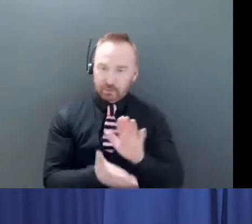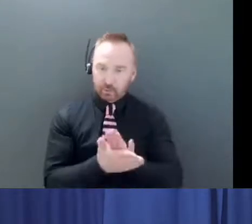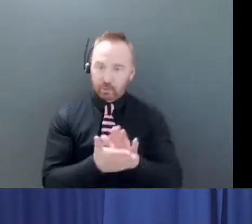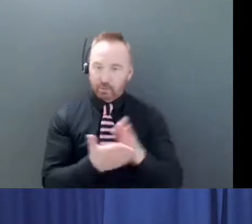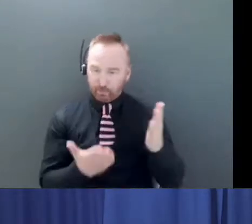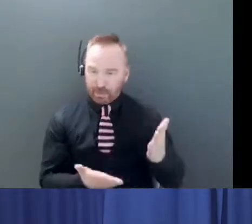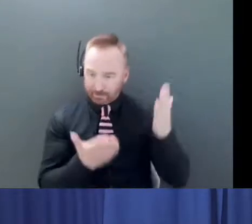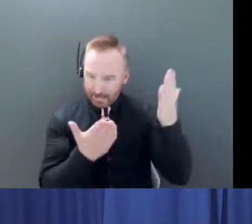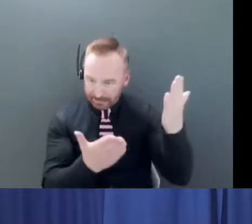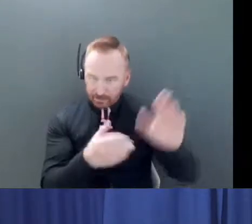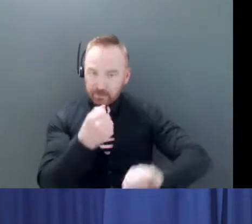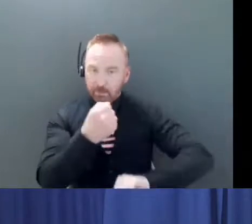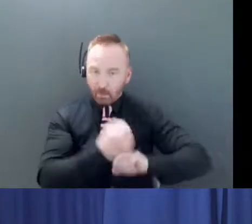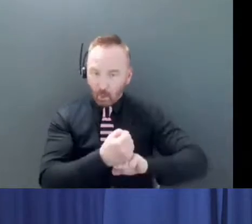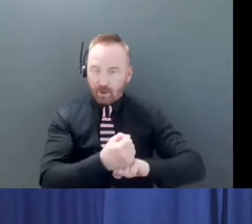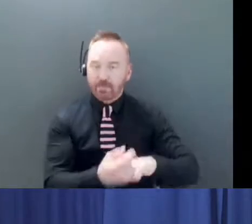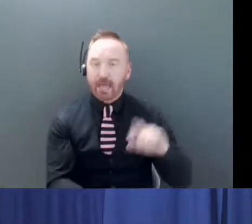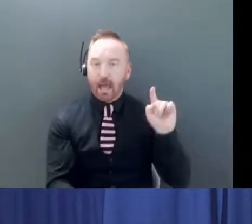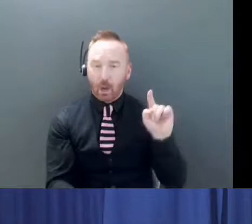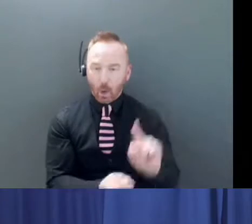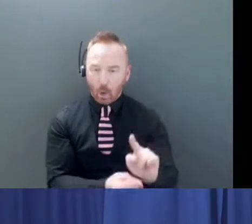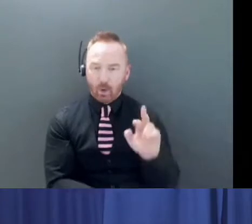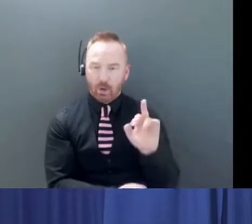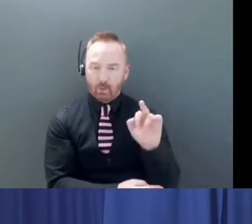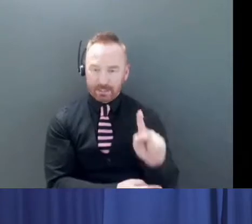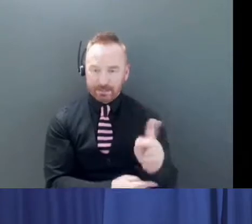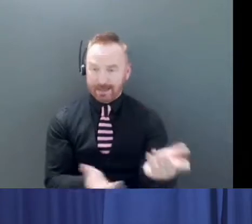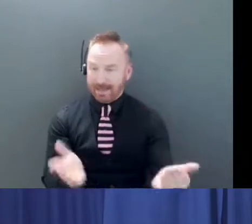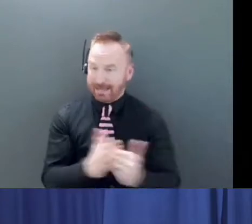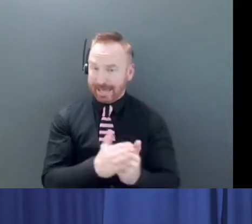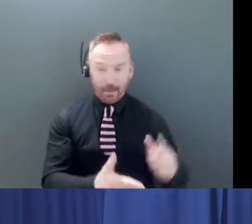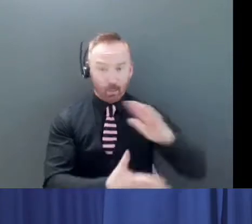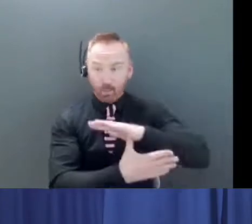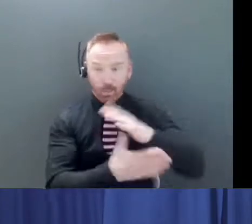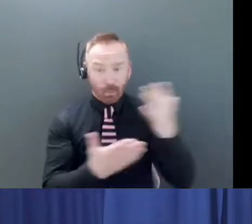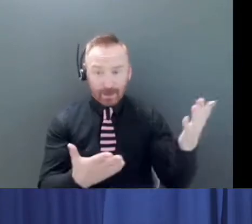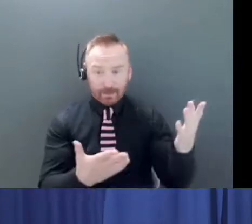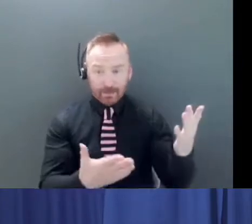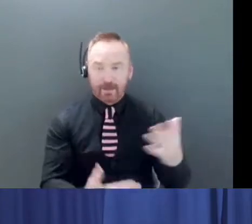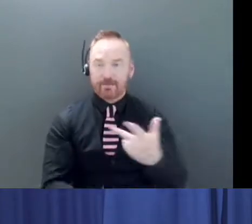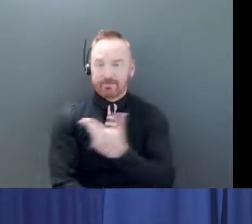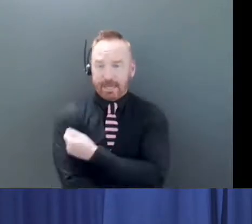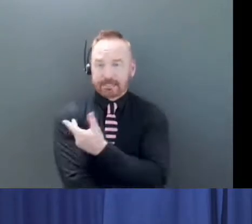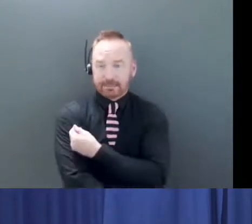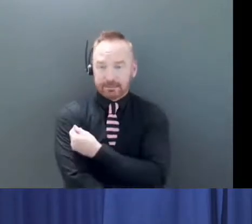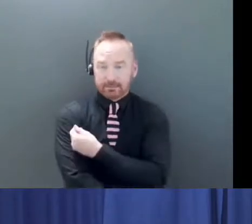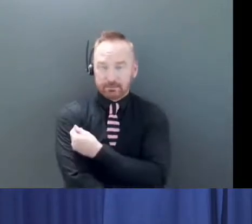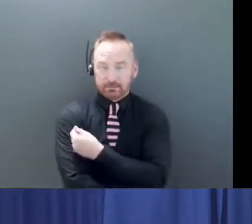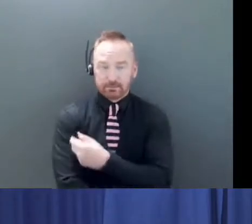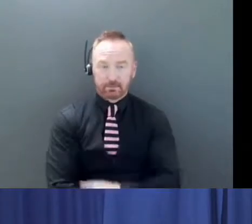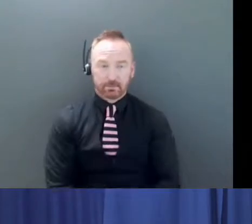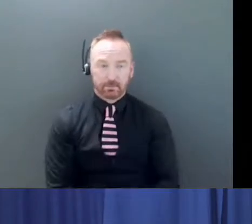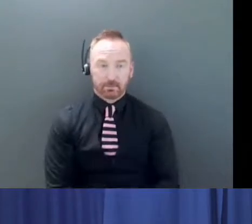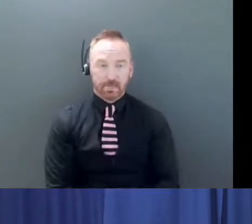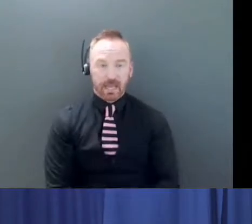one. And I know not everyone can get